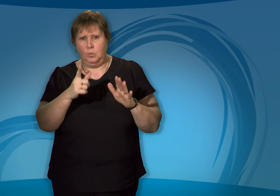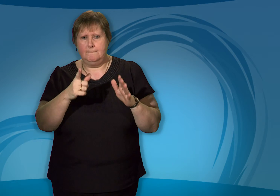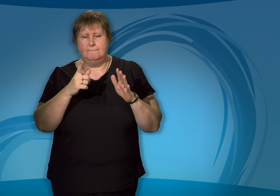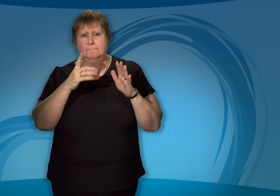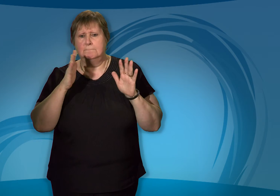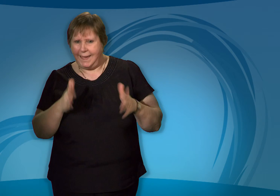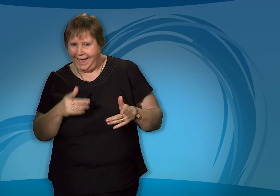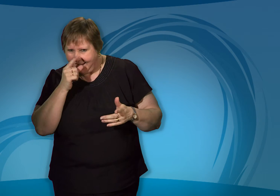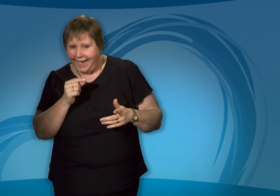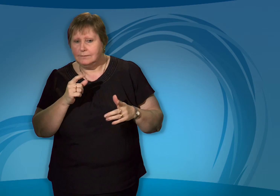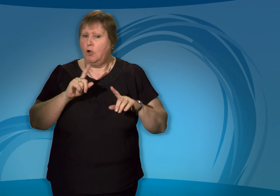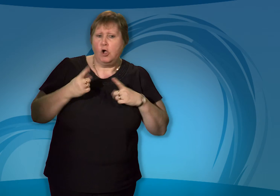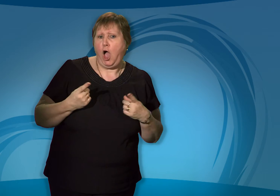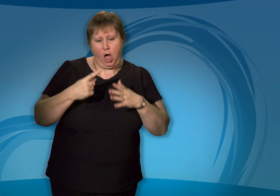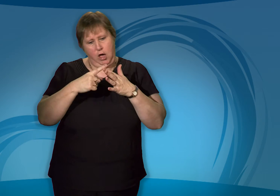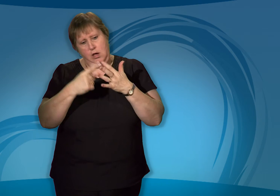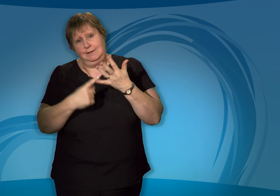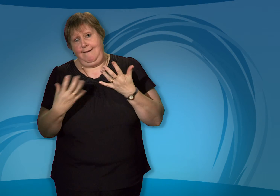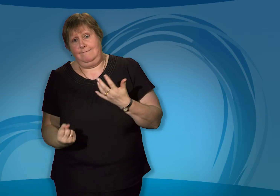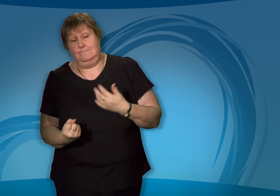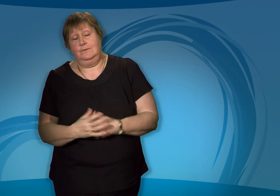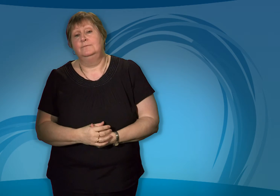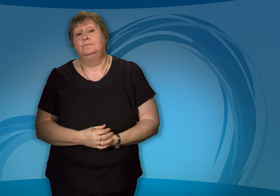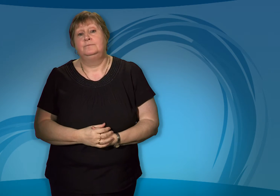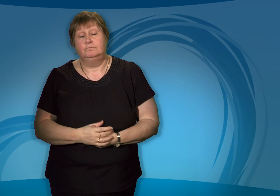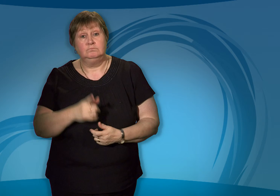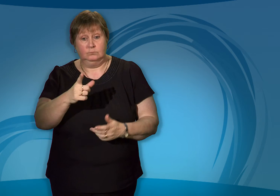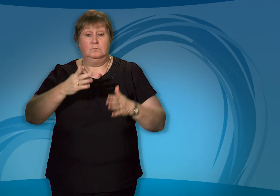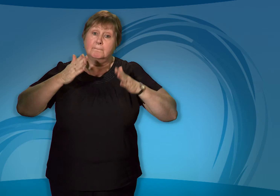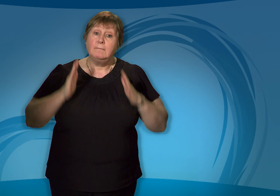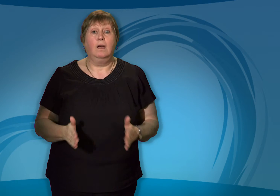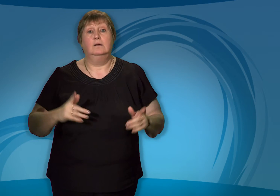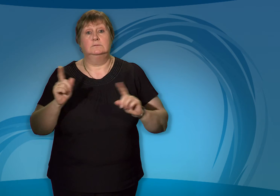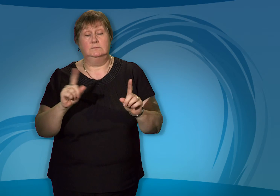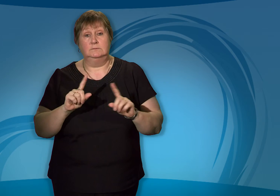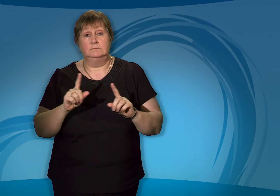Therefore there are certain things that you should and should not do. You should: